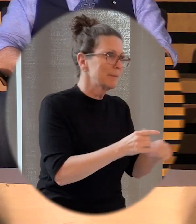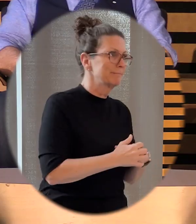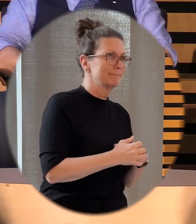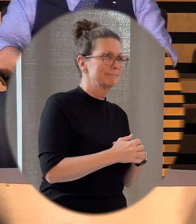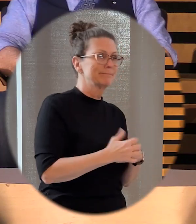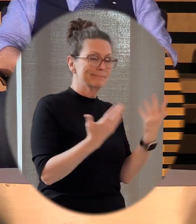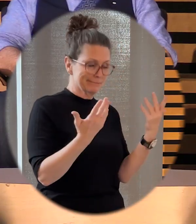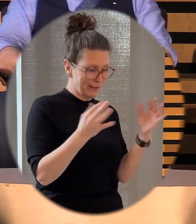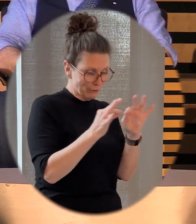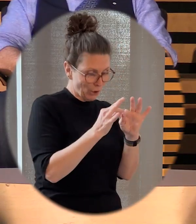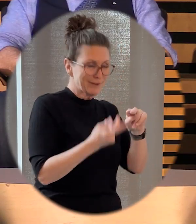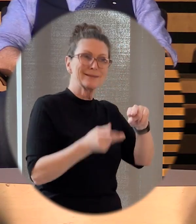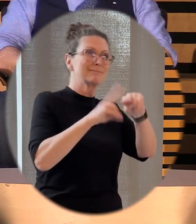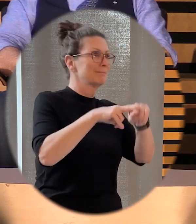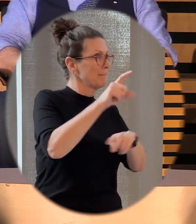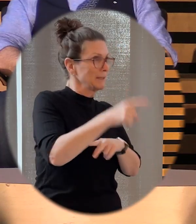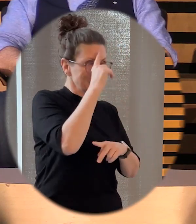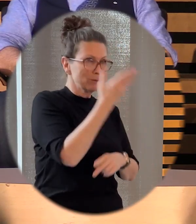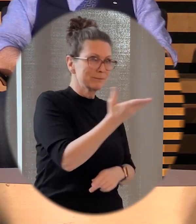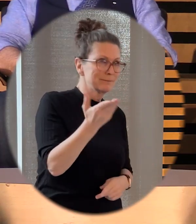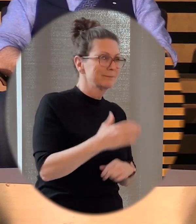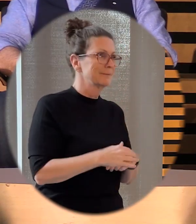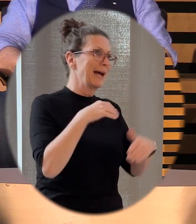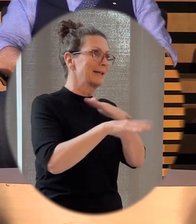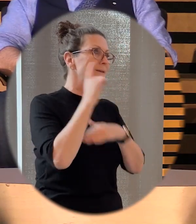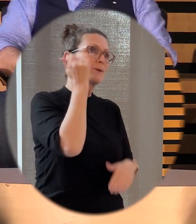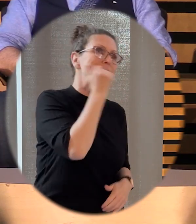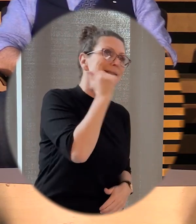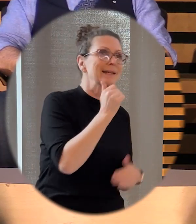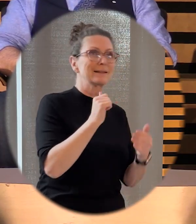barriers continue to increase for the necessities of daily living including food, shelter,